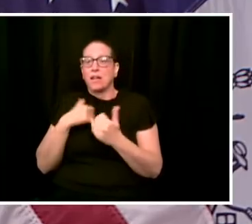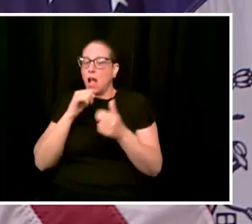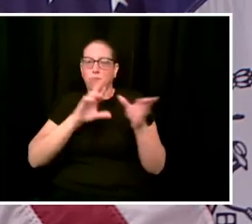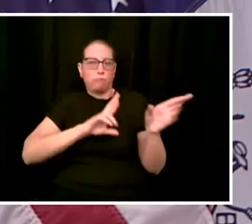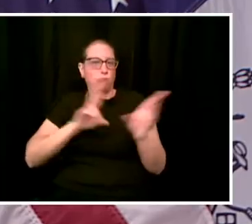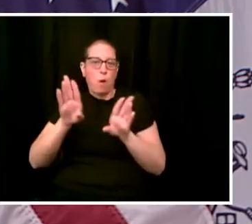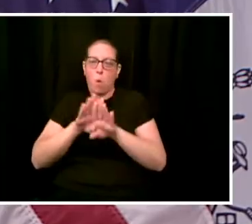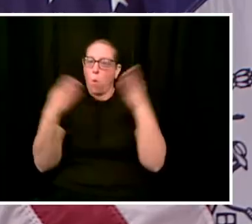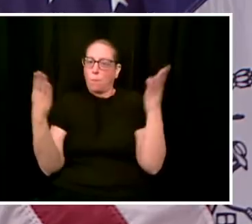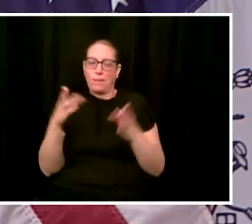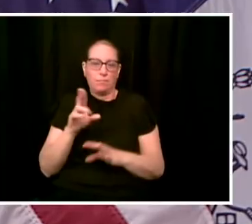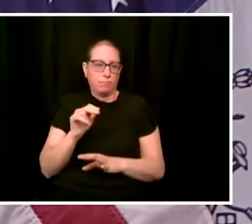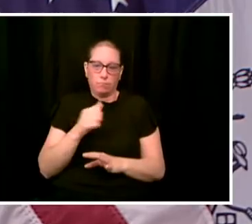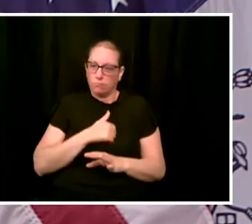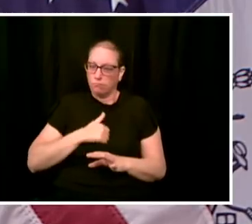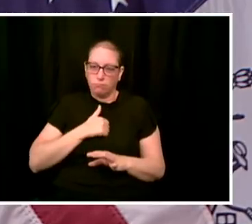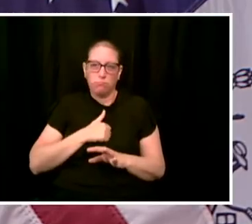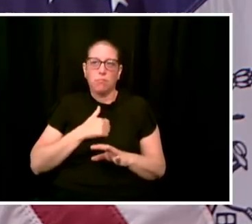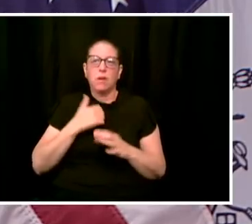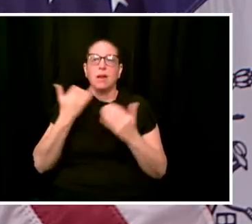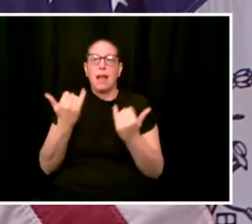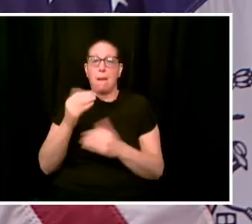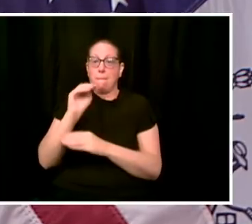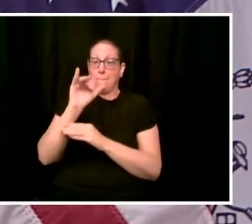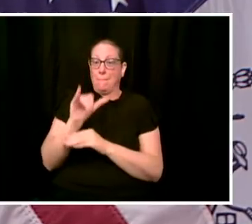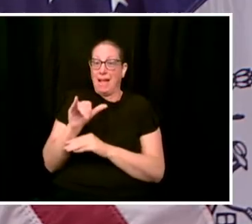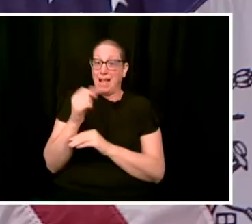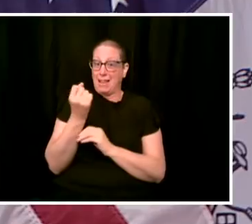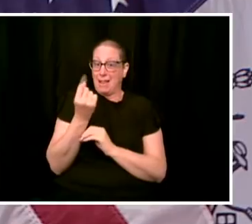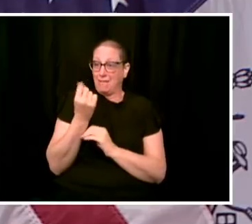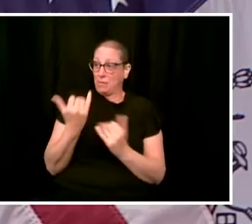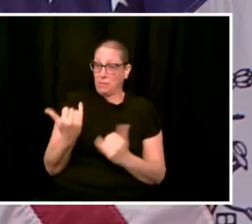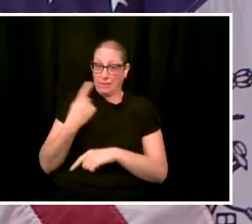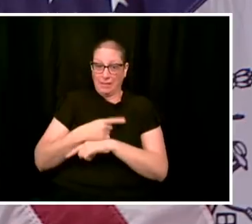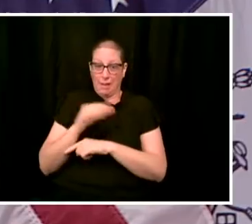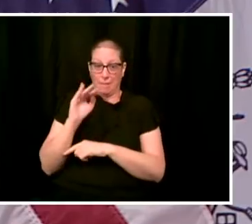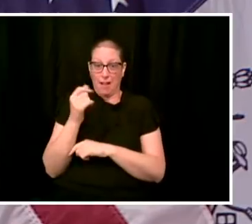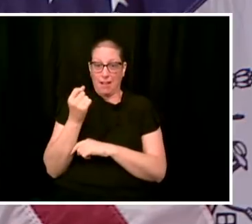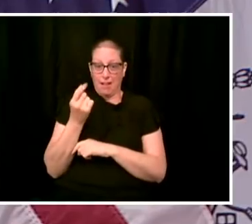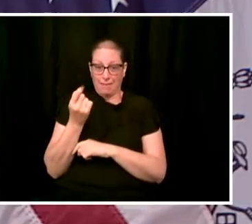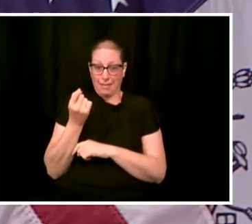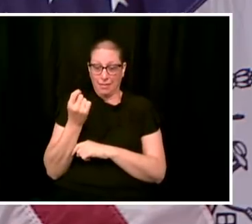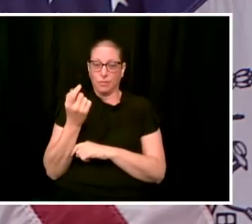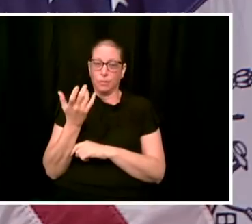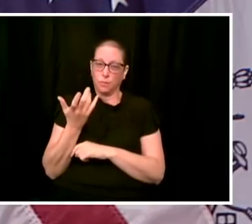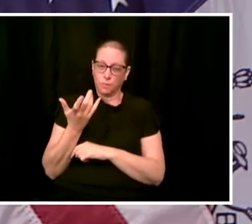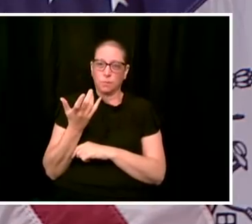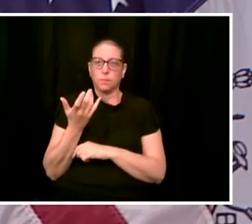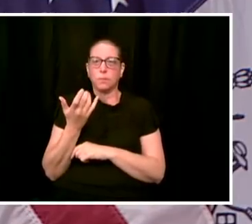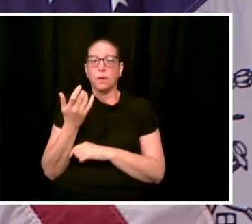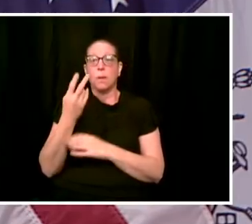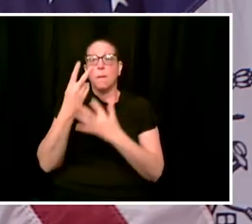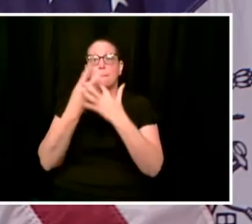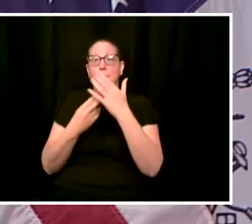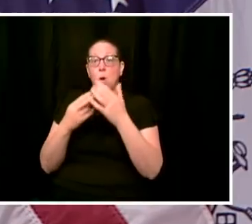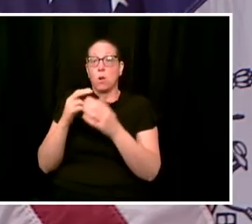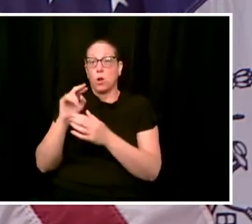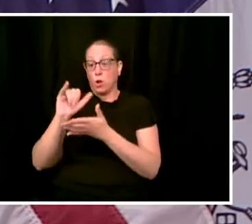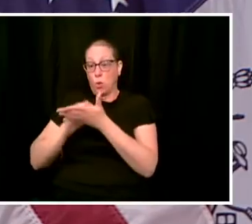MEASURES, WE'RE CLEARLY NOT READY YET. IT'S MAY 11th TODAY. WHAT WE CAN SEE